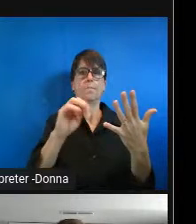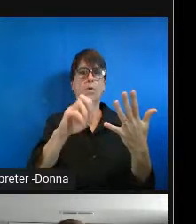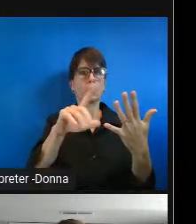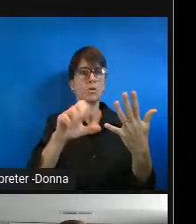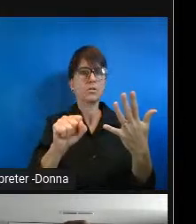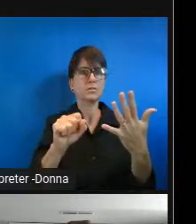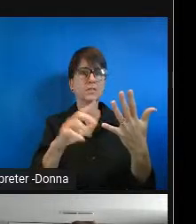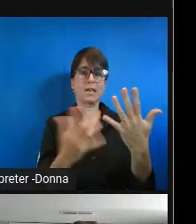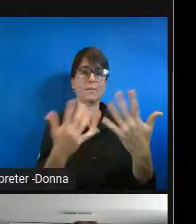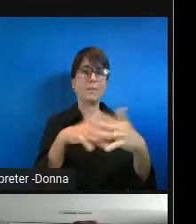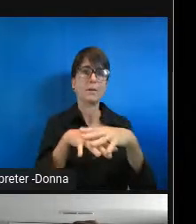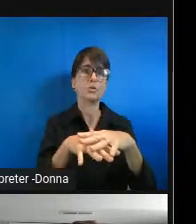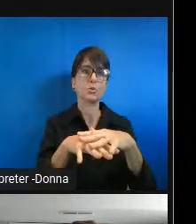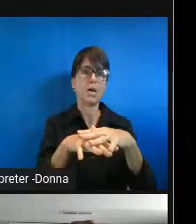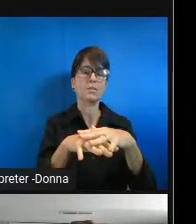, pop up up, prompt, modal